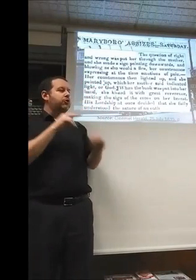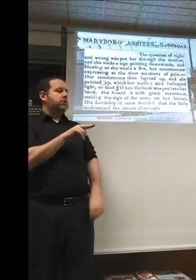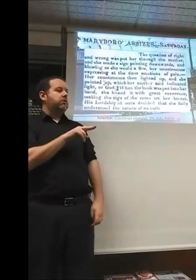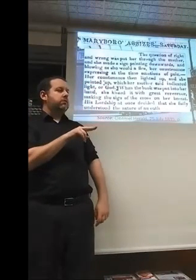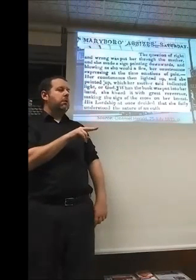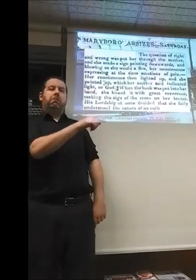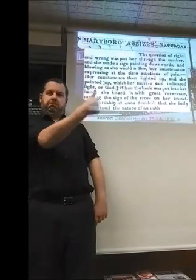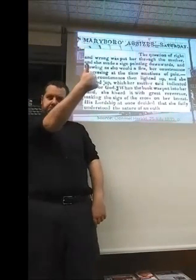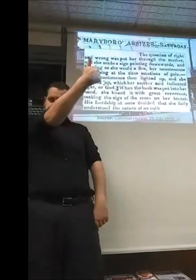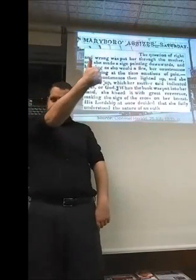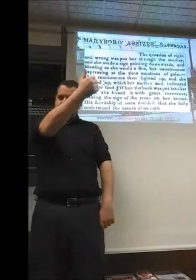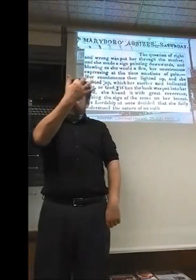eventually died.